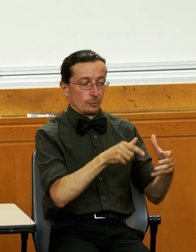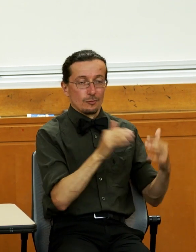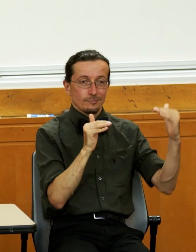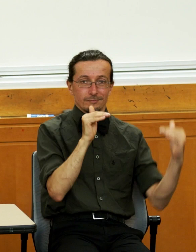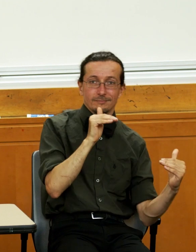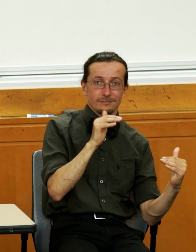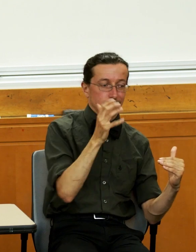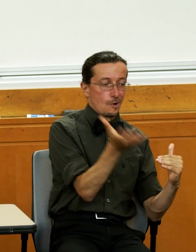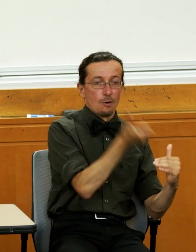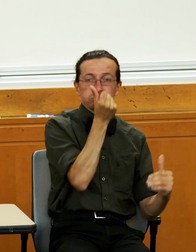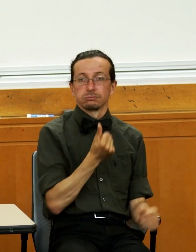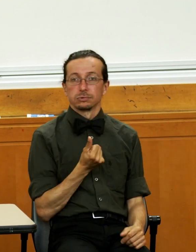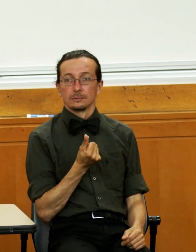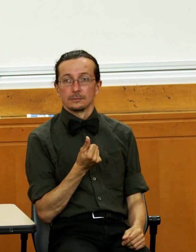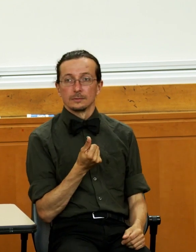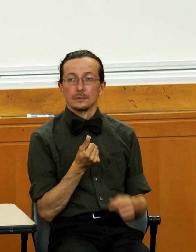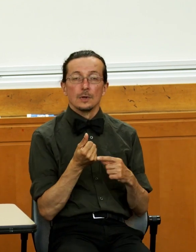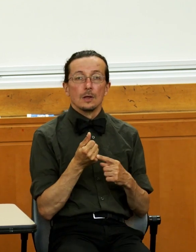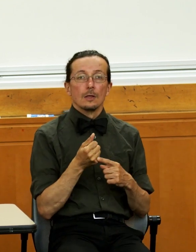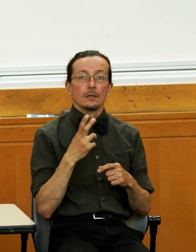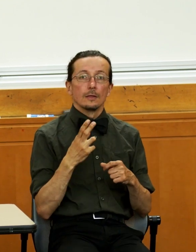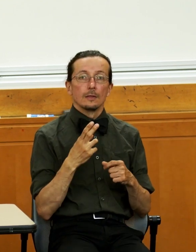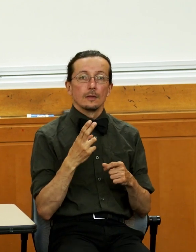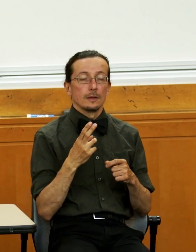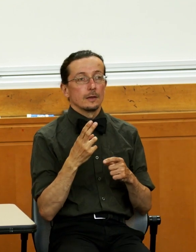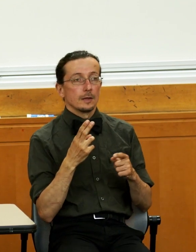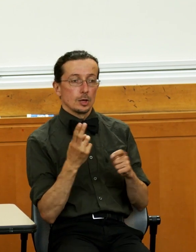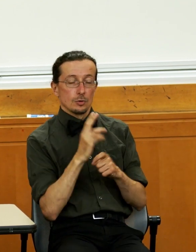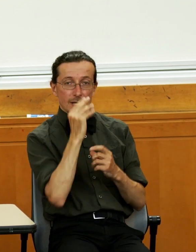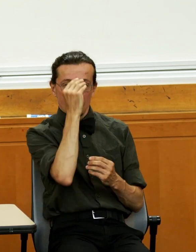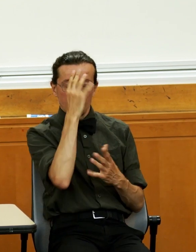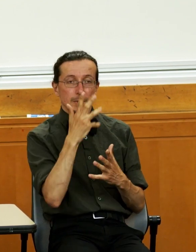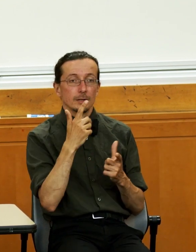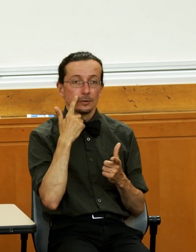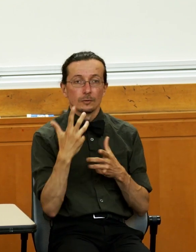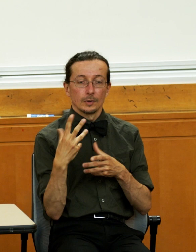of cultural appropriation expound upon the use of this extracted information to include taking